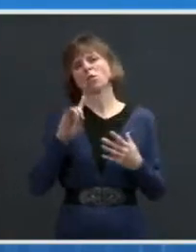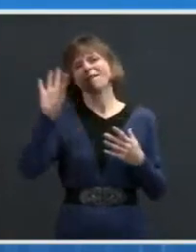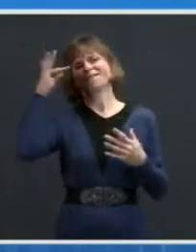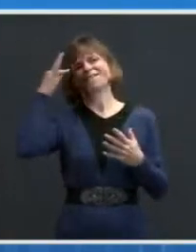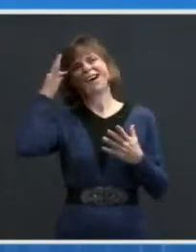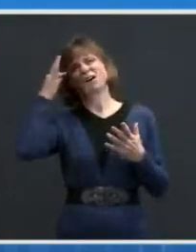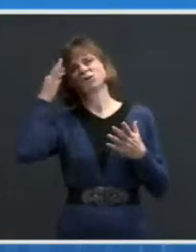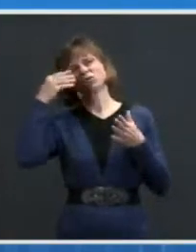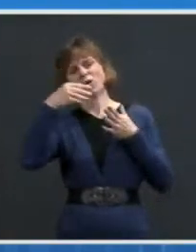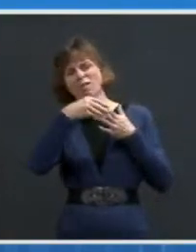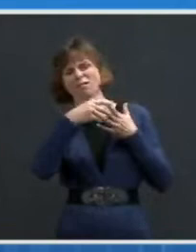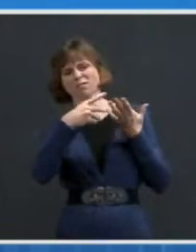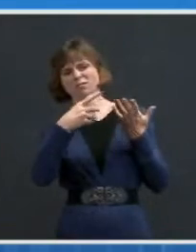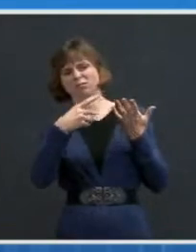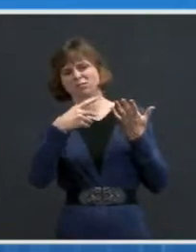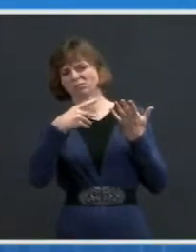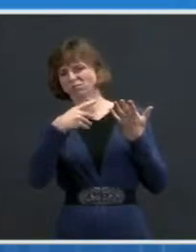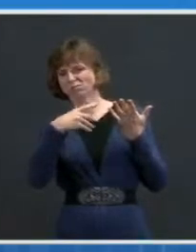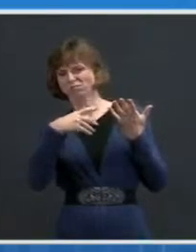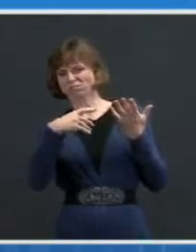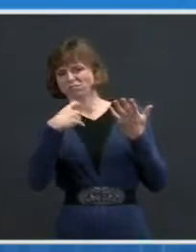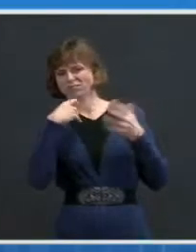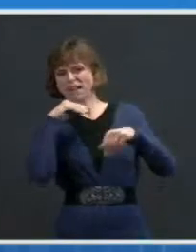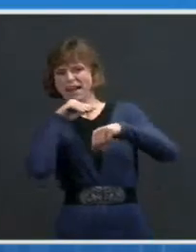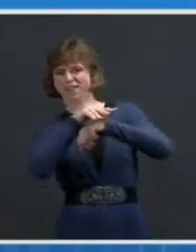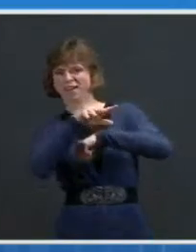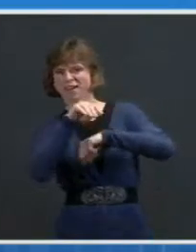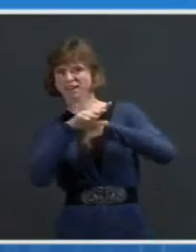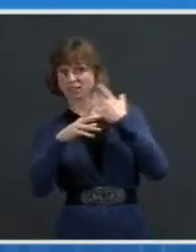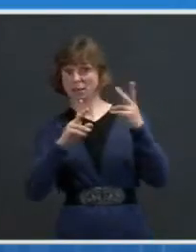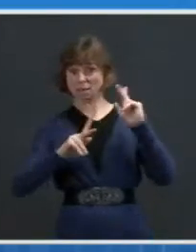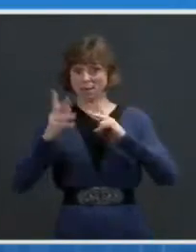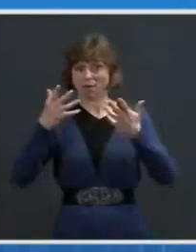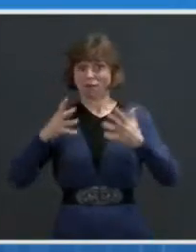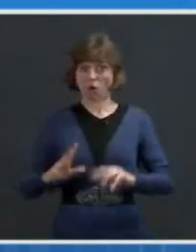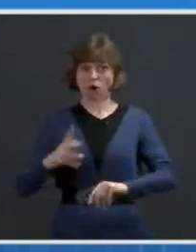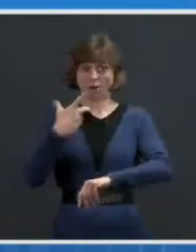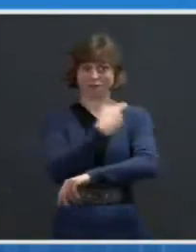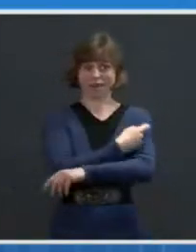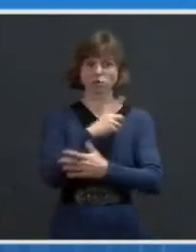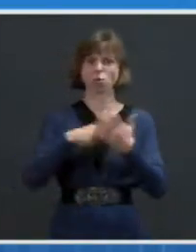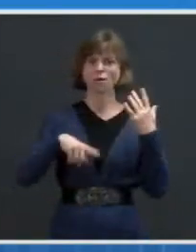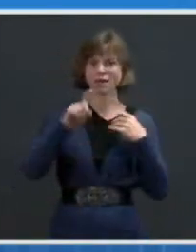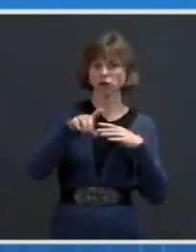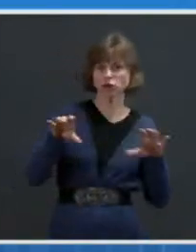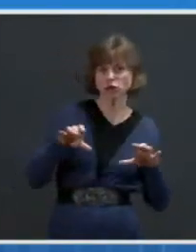LIKE? MORE BROADLY FOR DR. FAUCI AND DR. WALENSKY, WHAT IS THE CURRENT TIMETABLE IN TERMS OF FEDERAL GUIDANCE ON WHAT PEOPLE